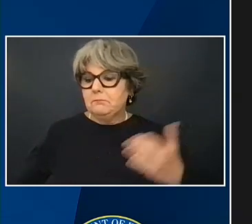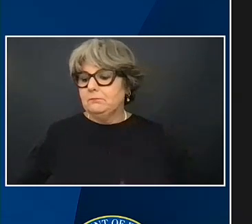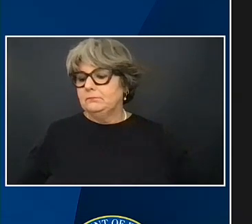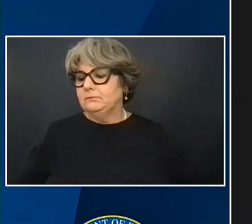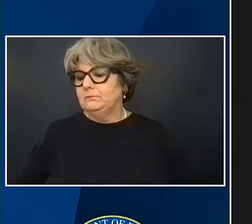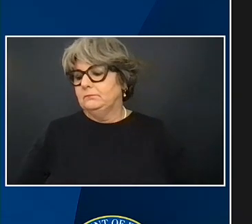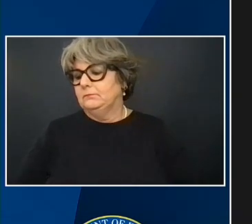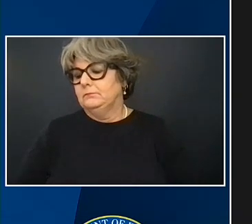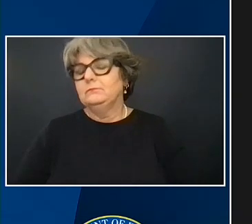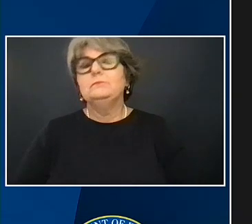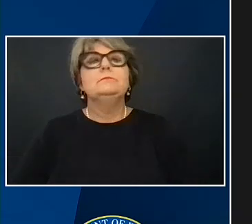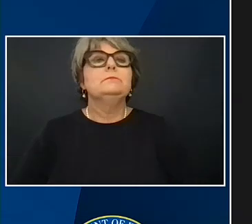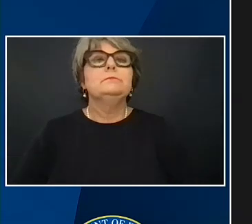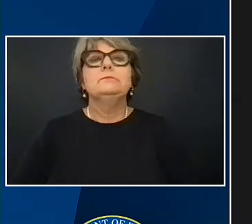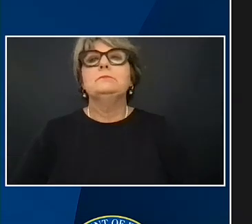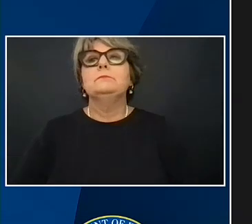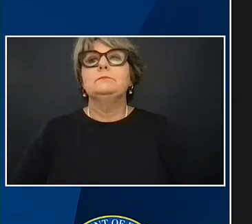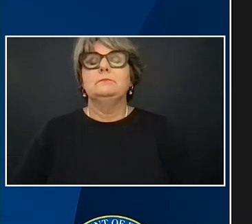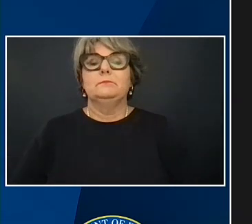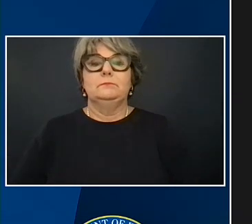Alright. Question to pose to you.